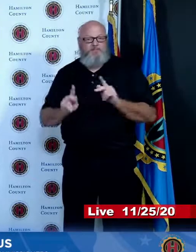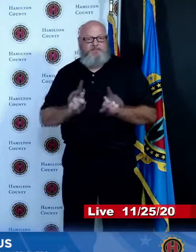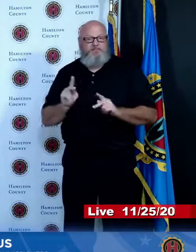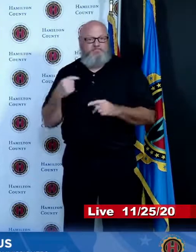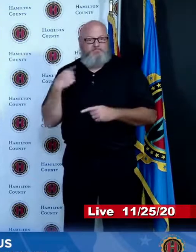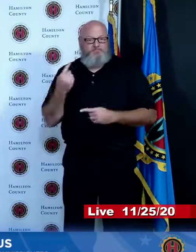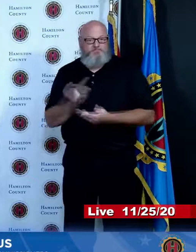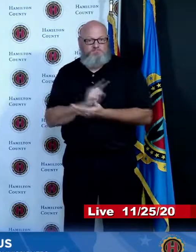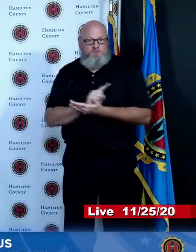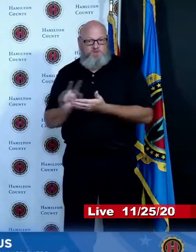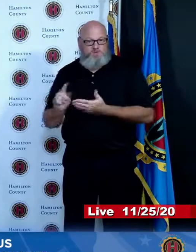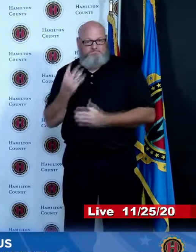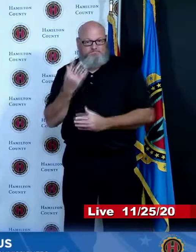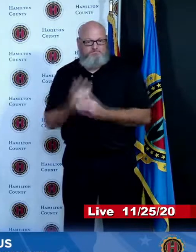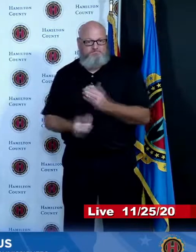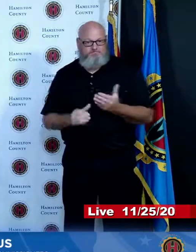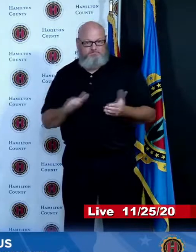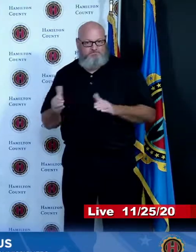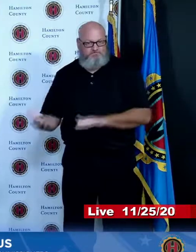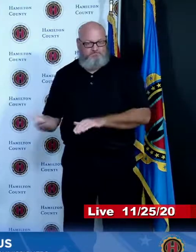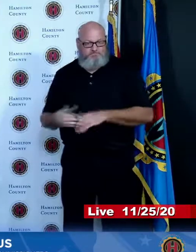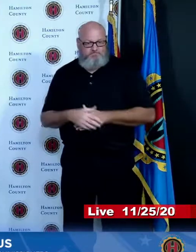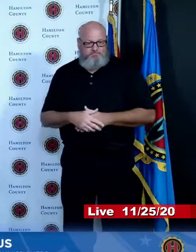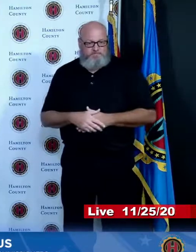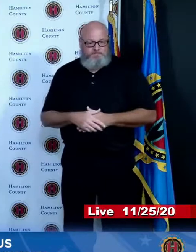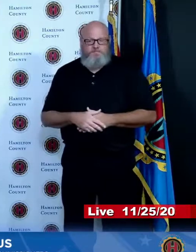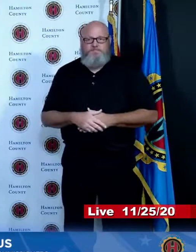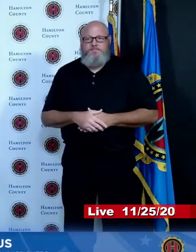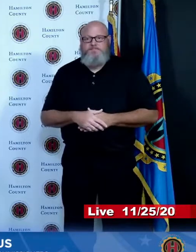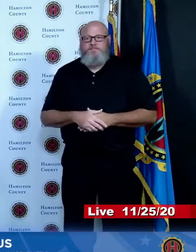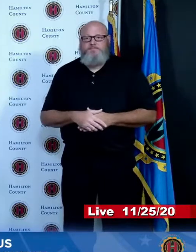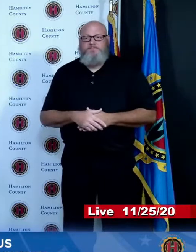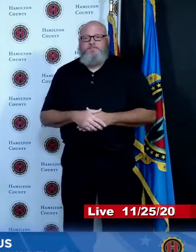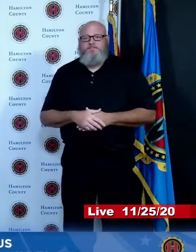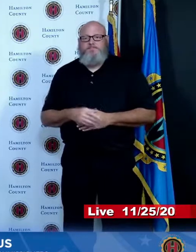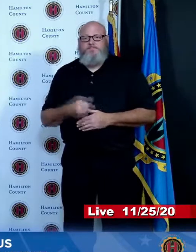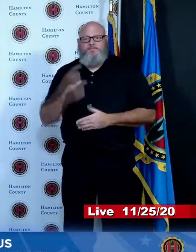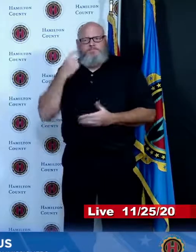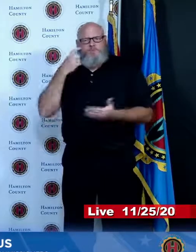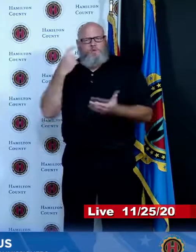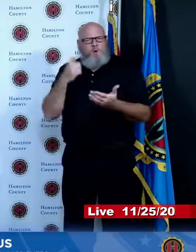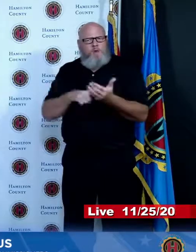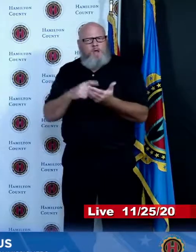something that happened last week after we had the briefing and I just want to mention it